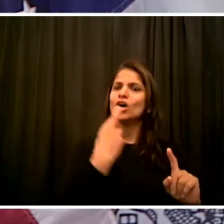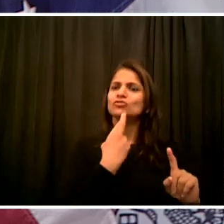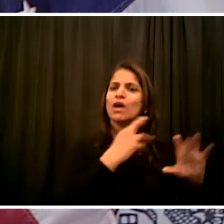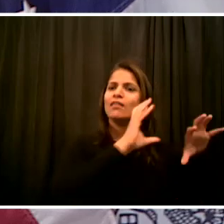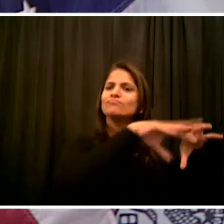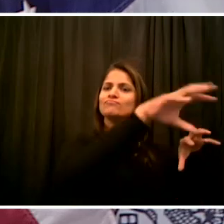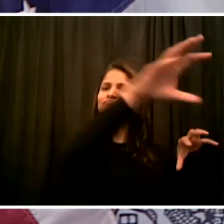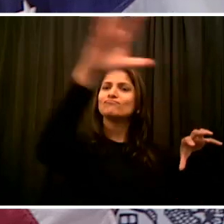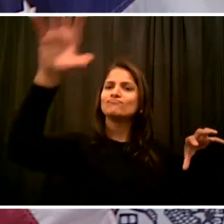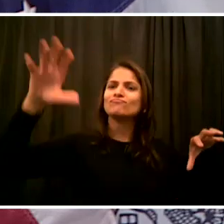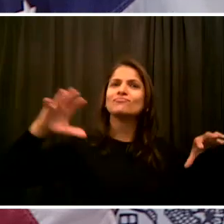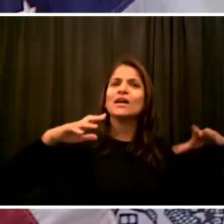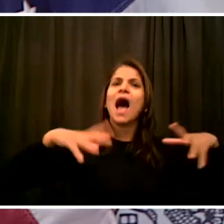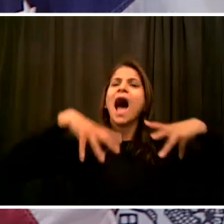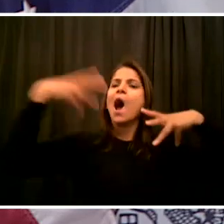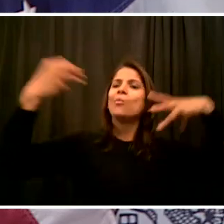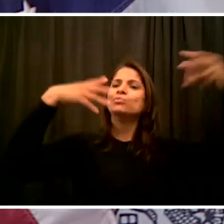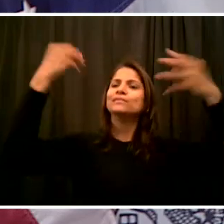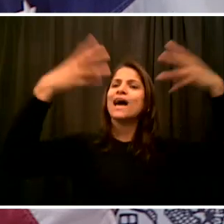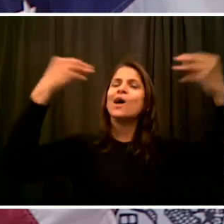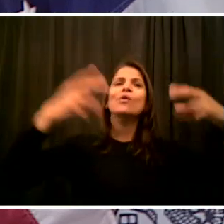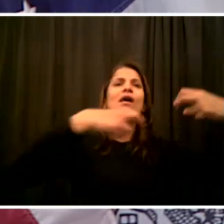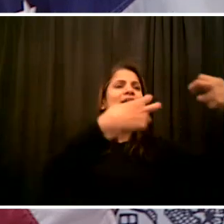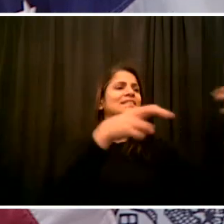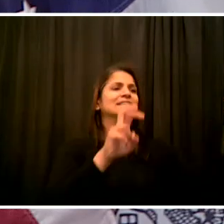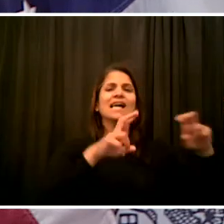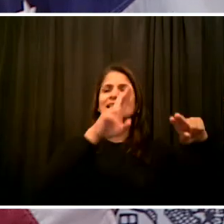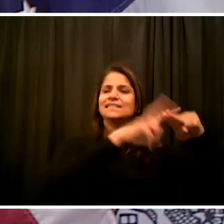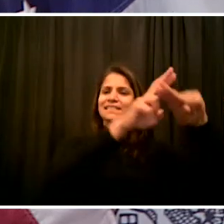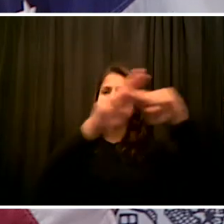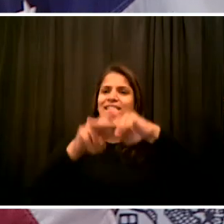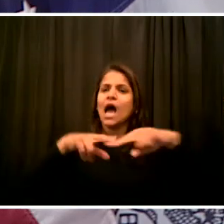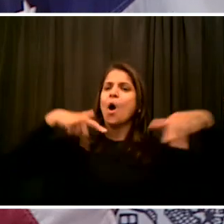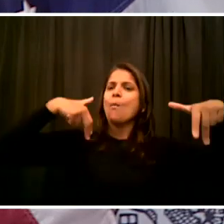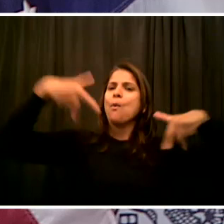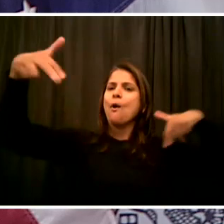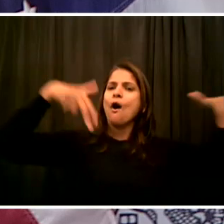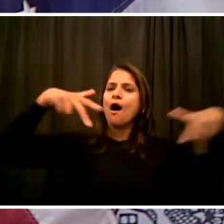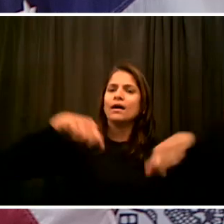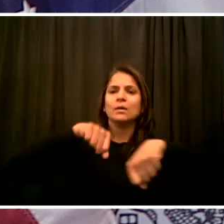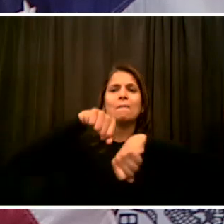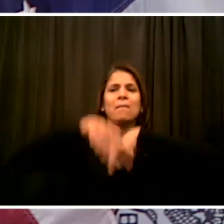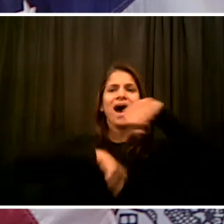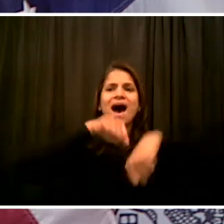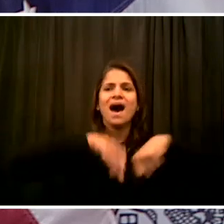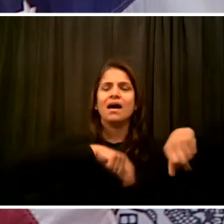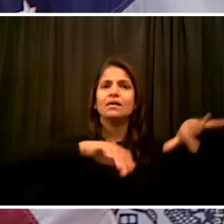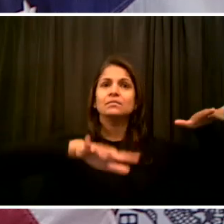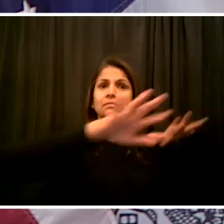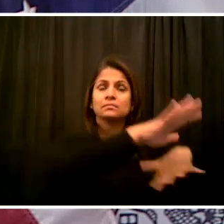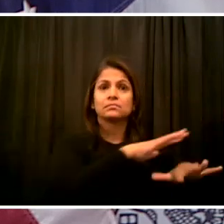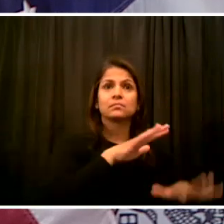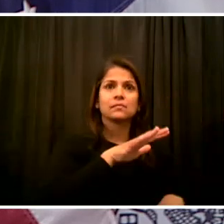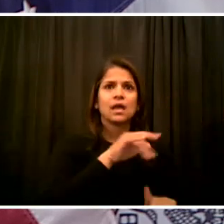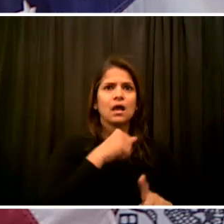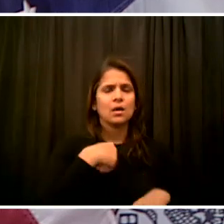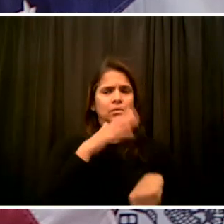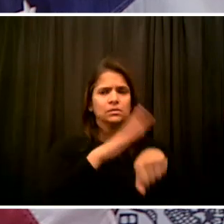BUT IT AN APPEALING IDEA. IT'S AN IDEA TATH MAY OFFER SOME REAL OPTIONS BUT I'M ALWAYS GOING